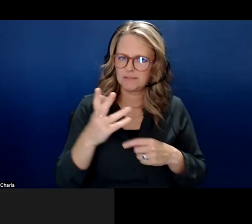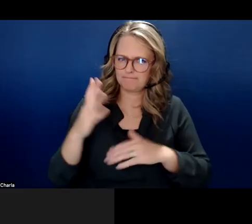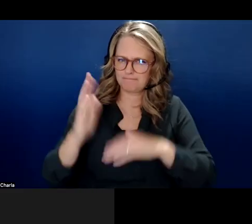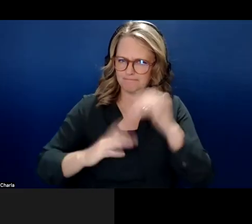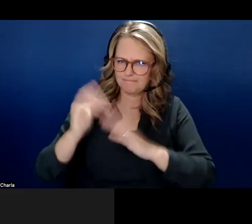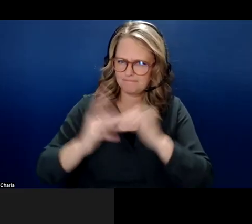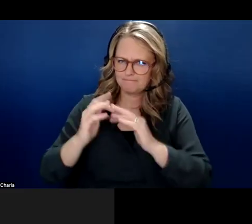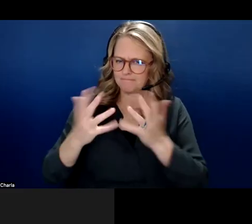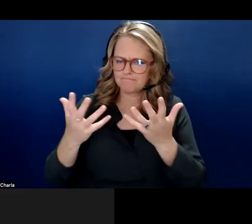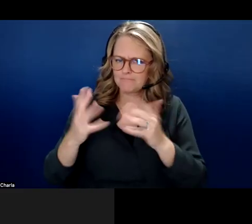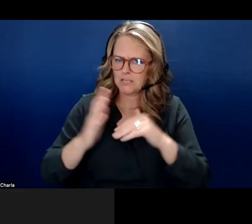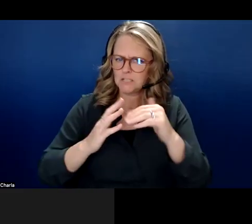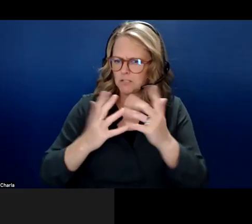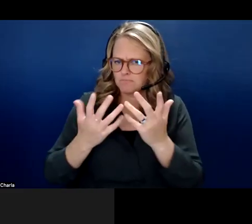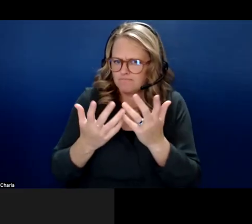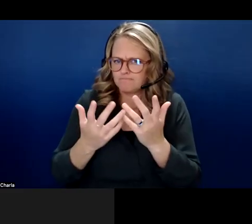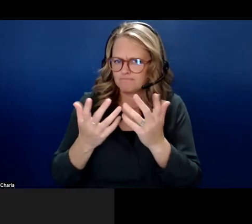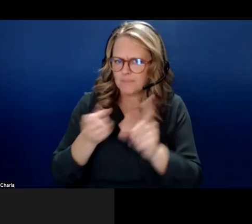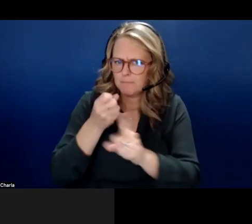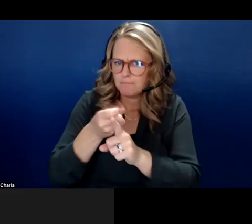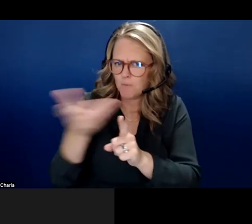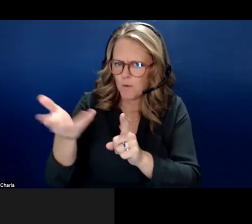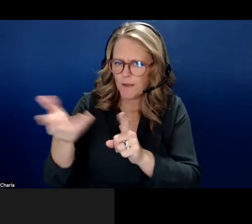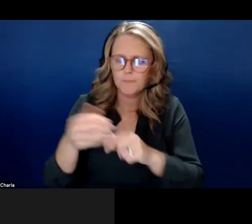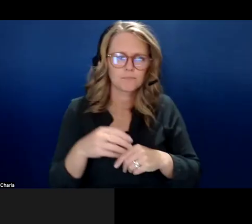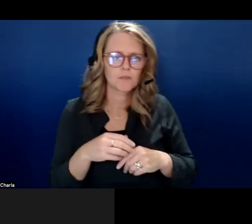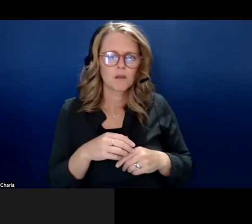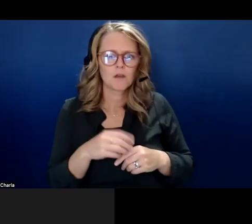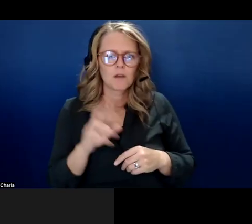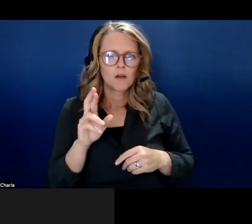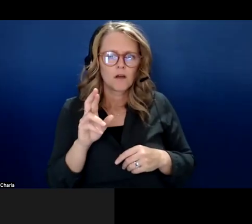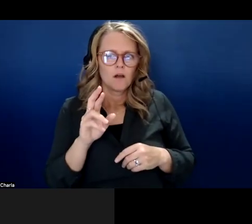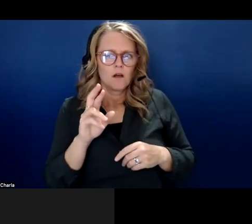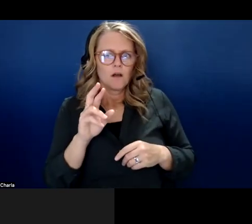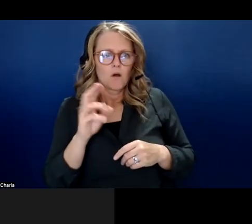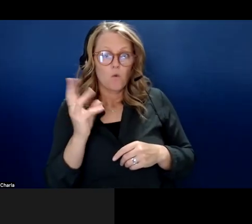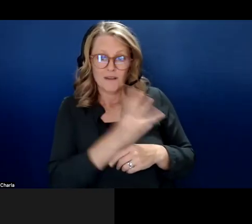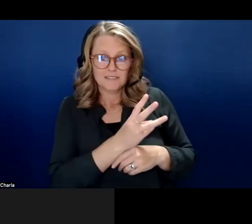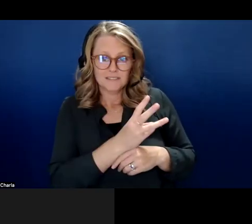West Colfax has been less pronounced than on East Colfax because obviously,